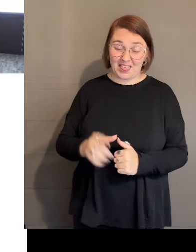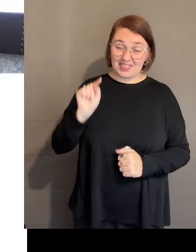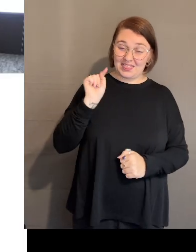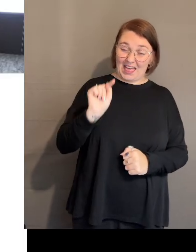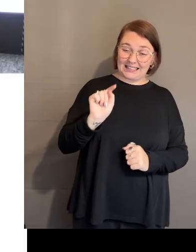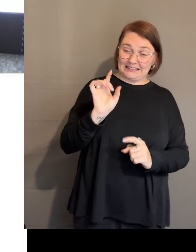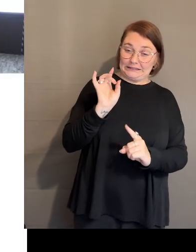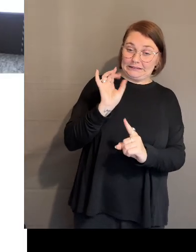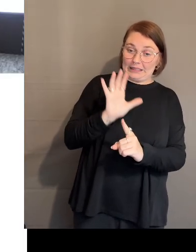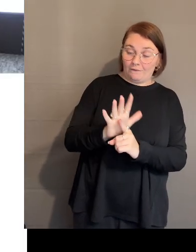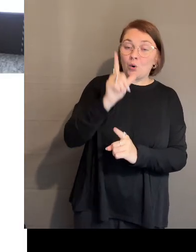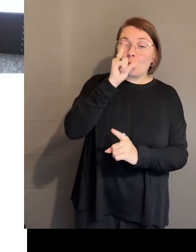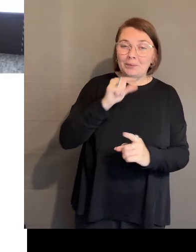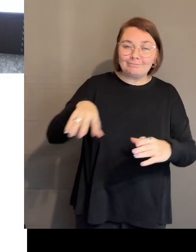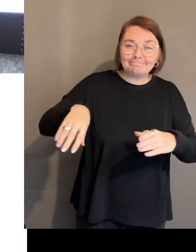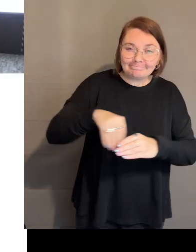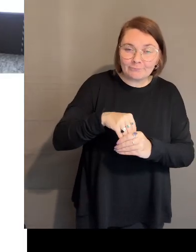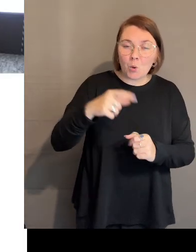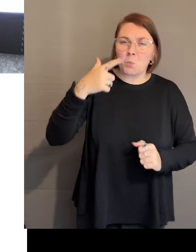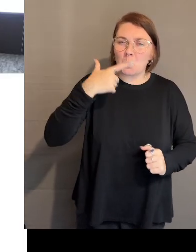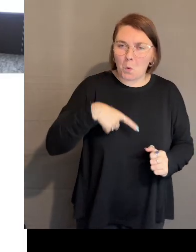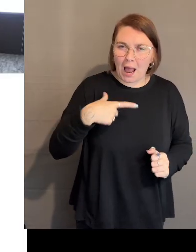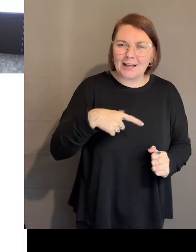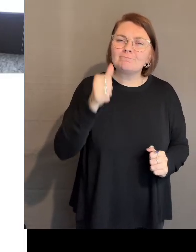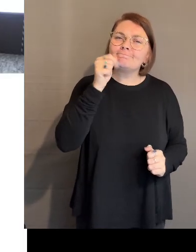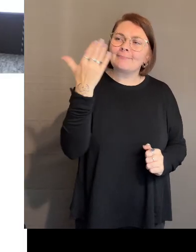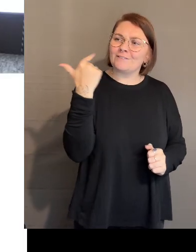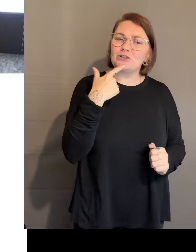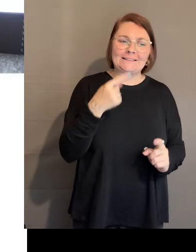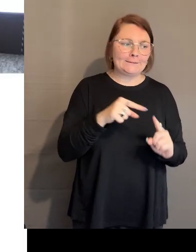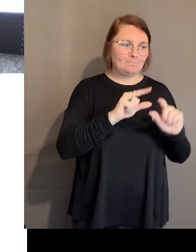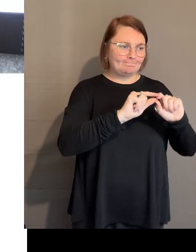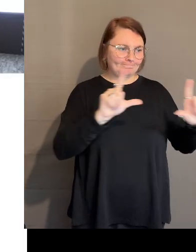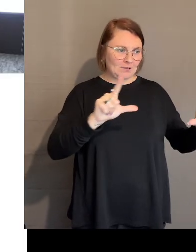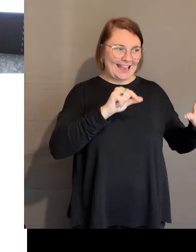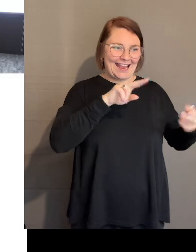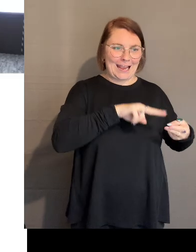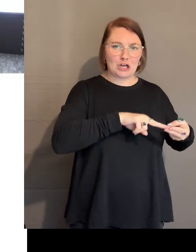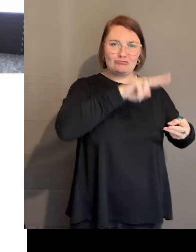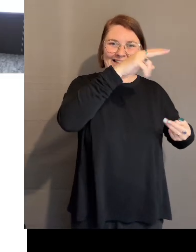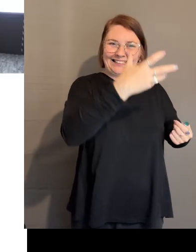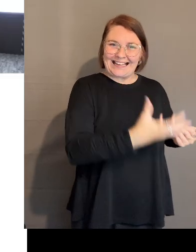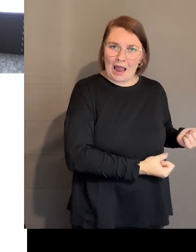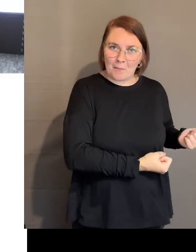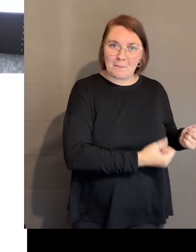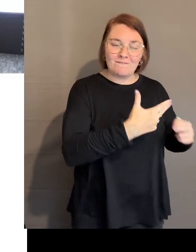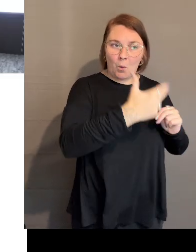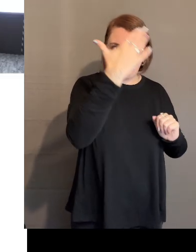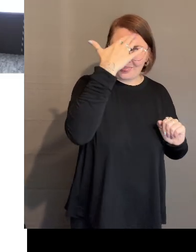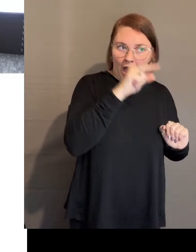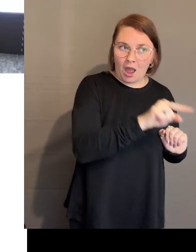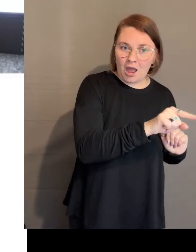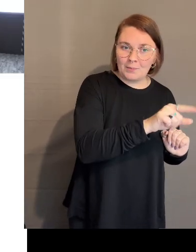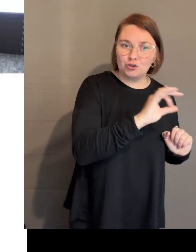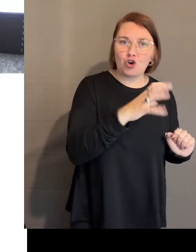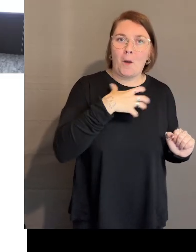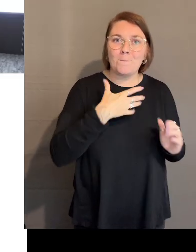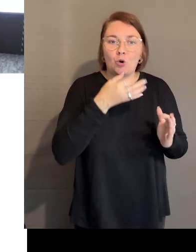That in itself could be a part of the explanation we saw on the increase in income for mothers.